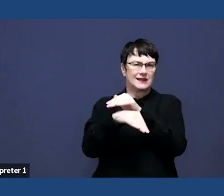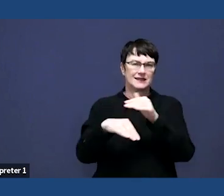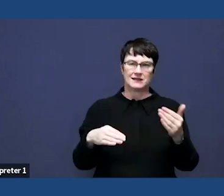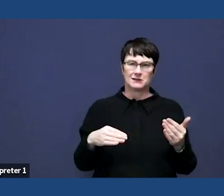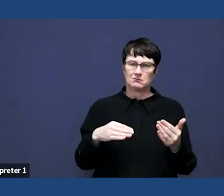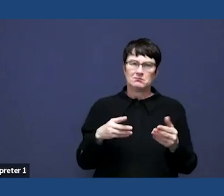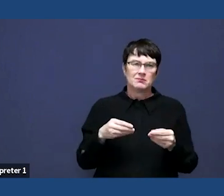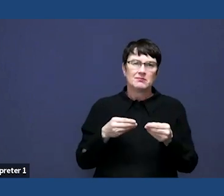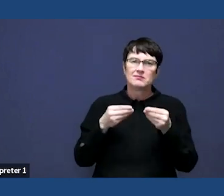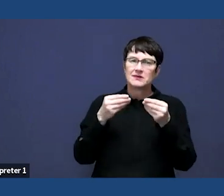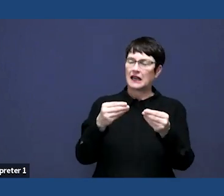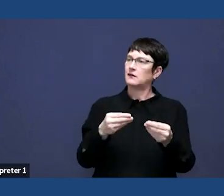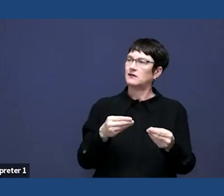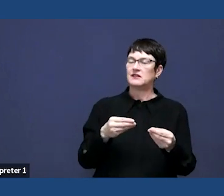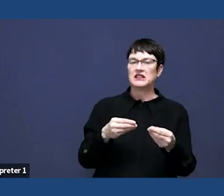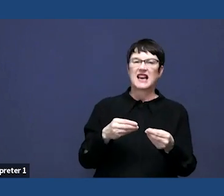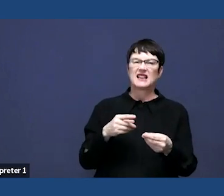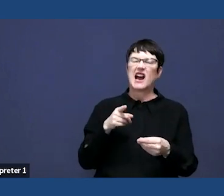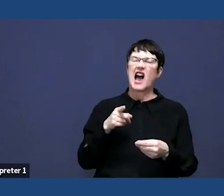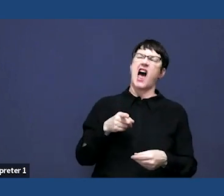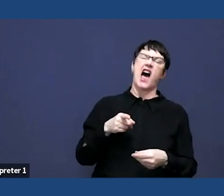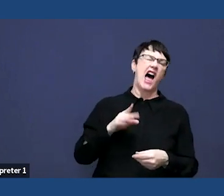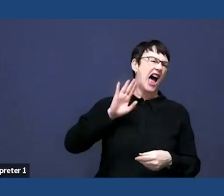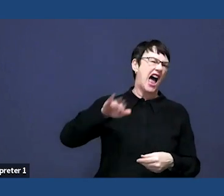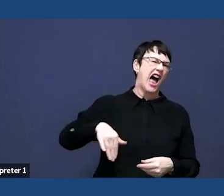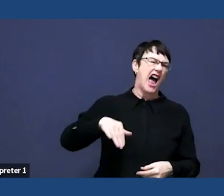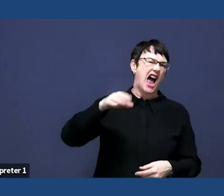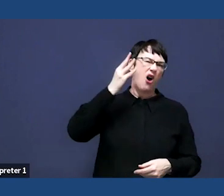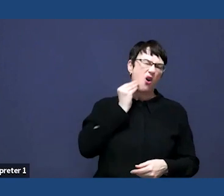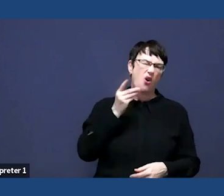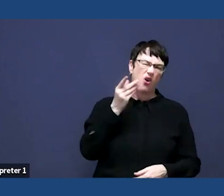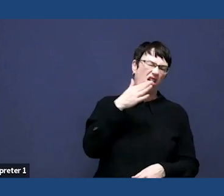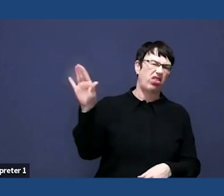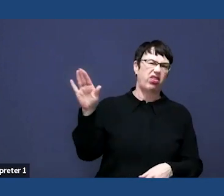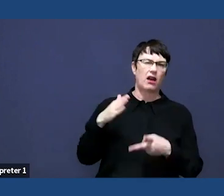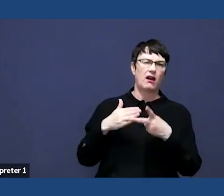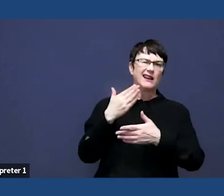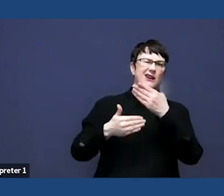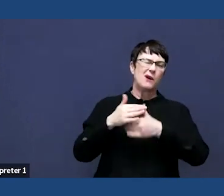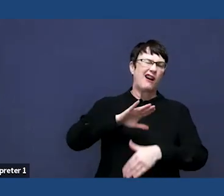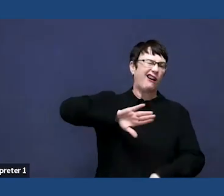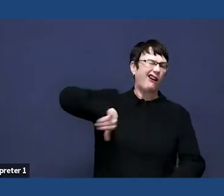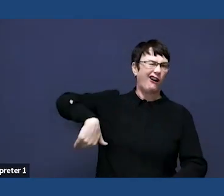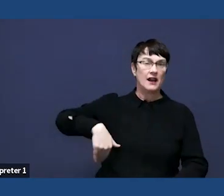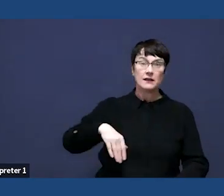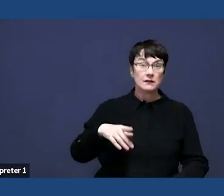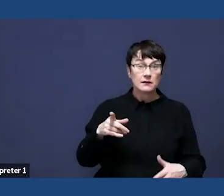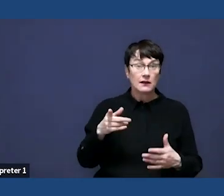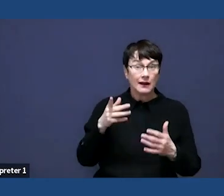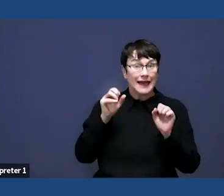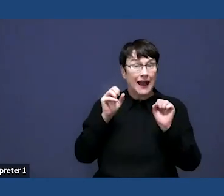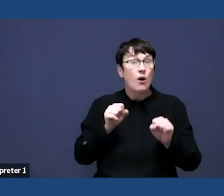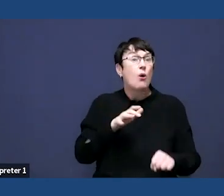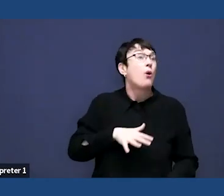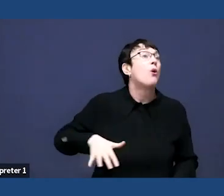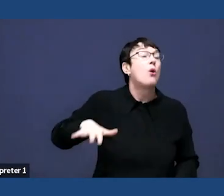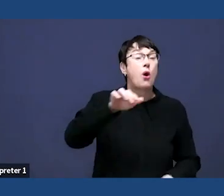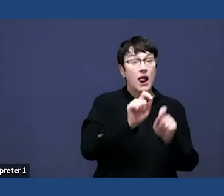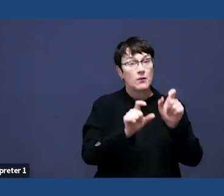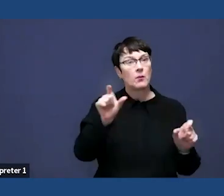normalizing accommodations, not only do people with disabilities do older people benefit, but everyone in the organization benefits.